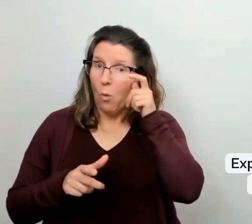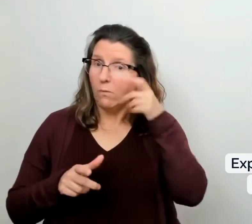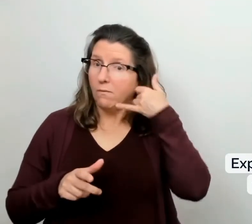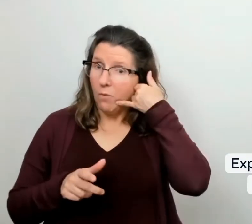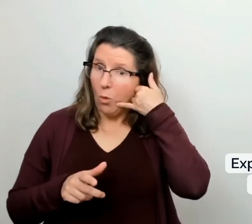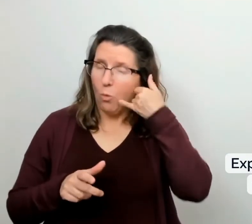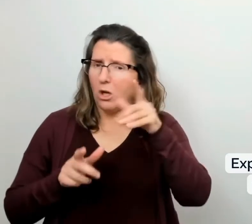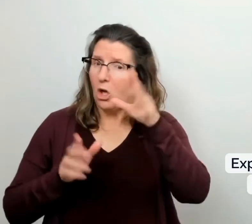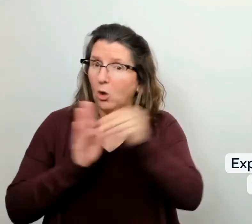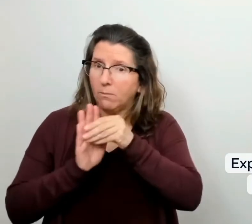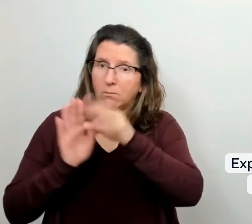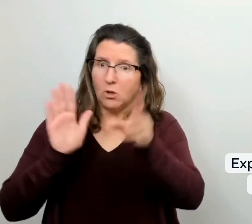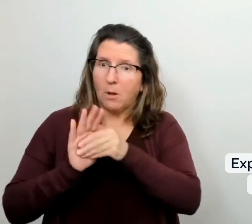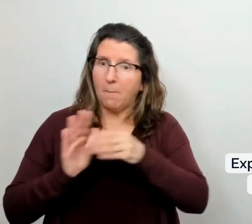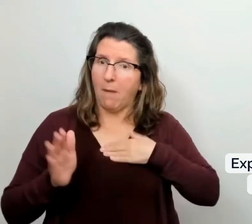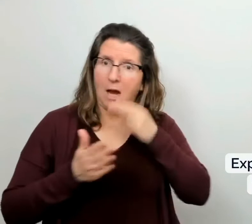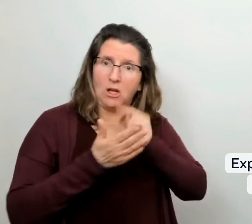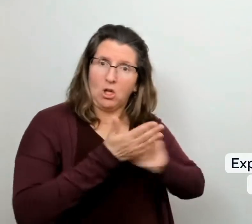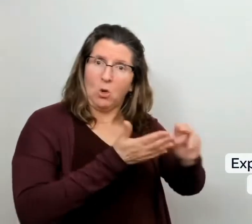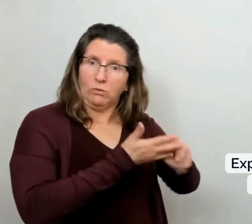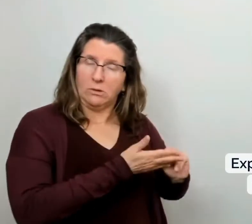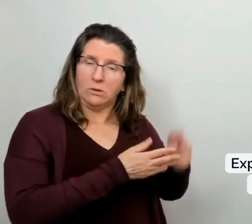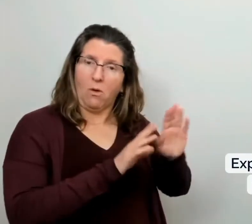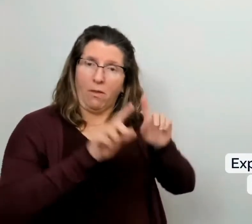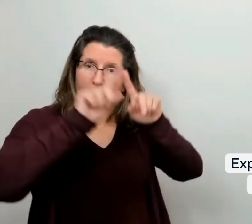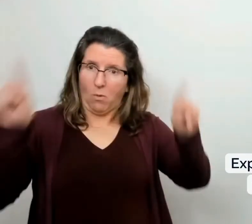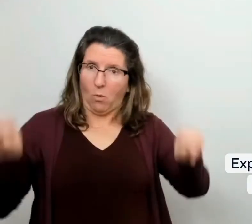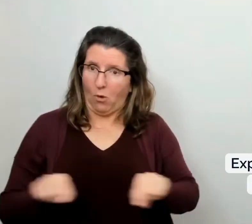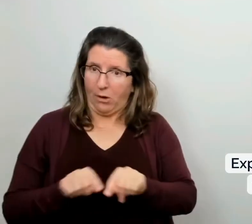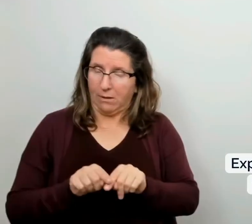to use their phones to take pictures of the notes that were on the board.